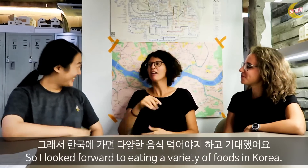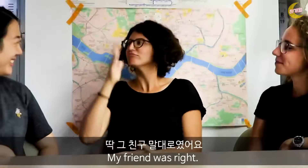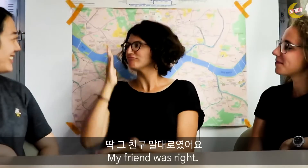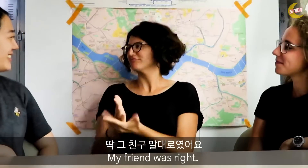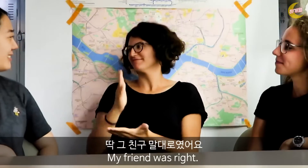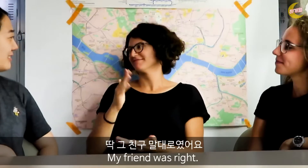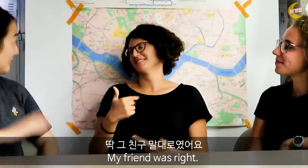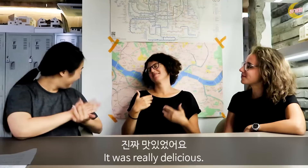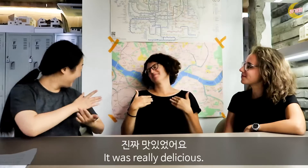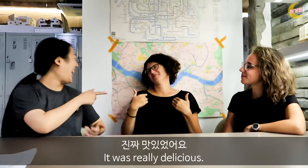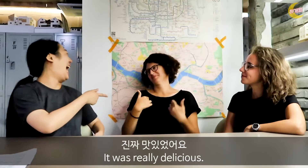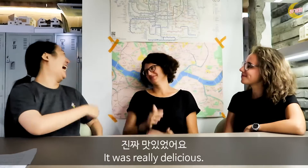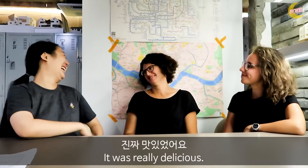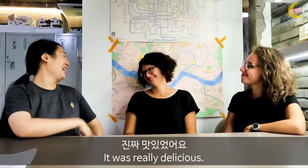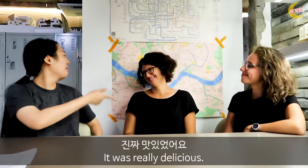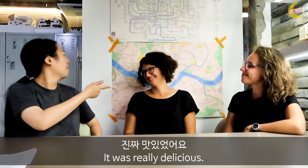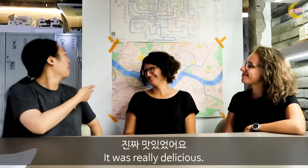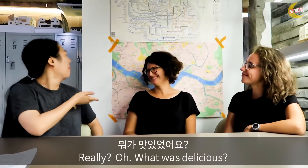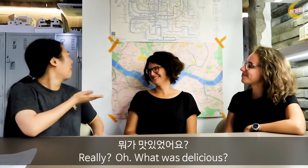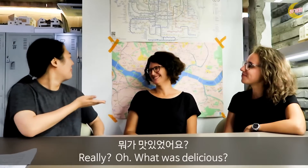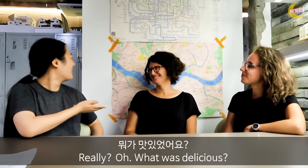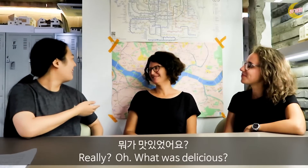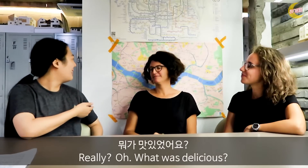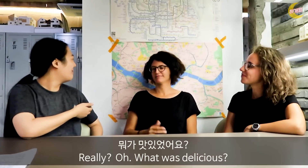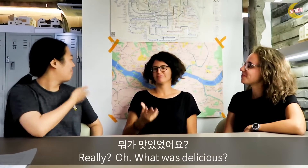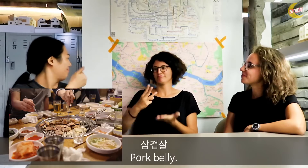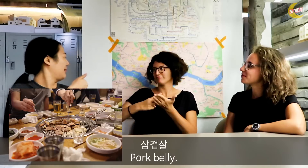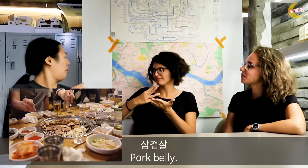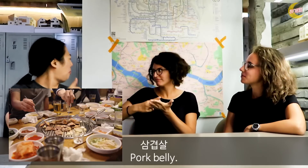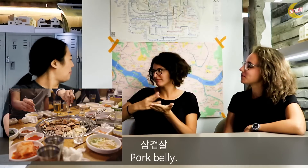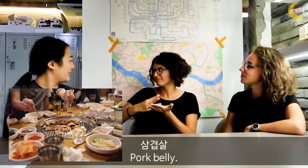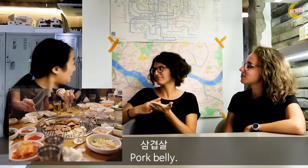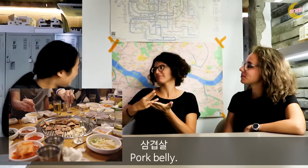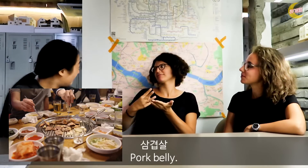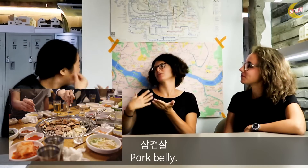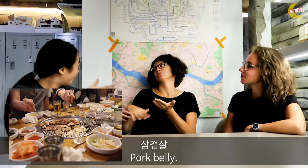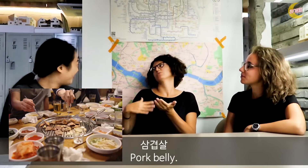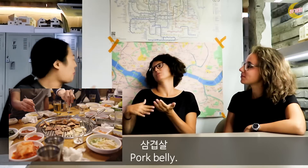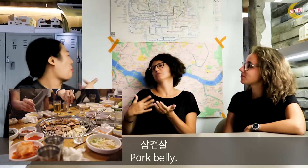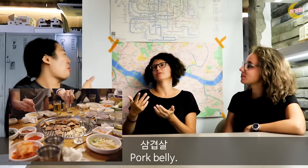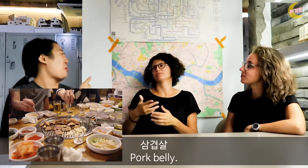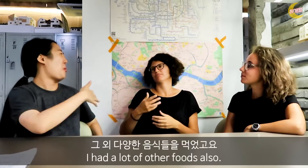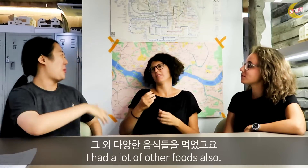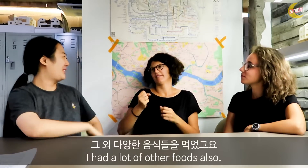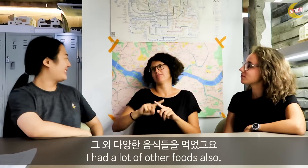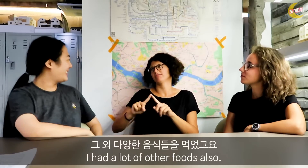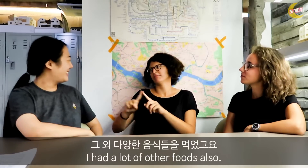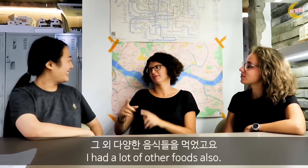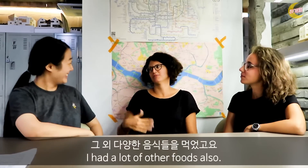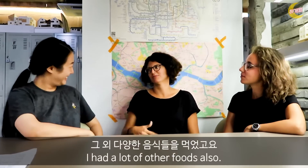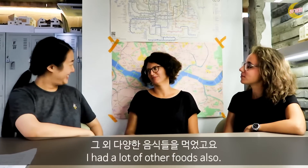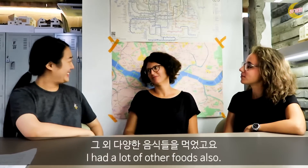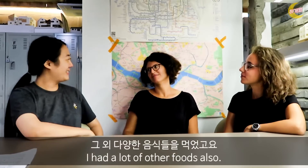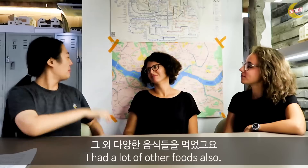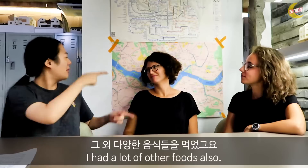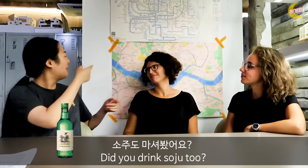My friend was right. It was really delicious. Really? Oh. What was delicious? Pork belly. I had a lot of other foods also.